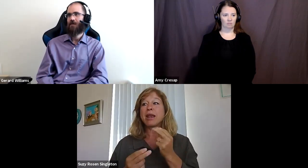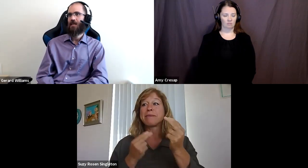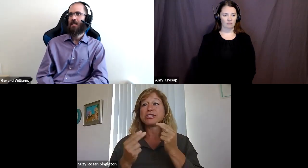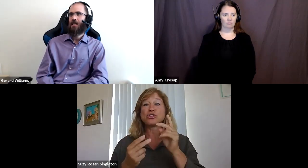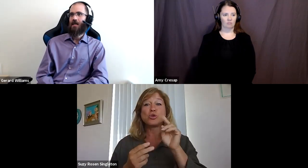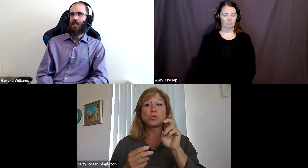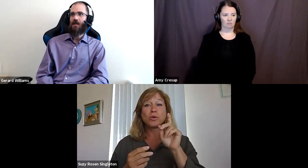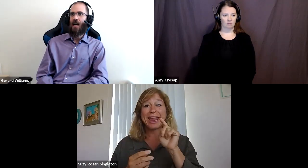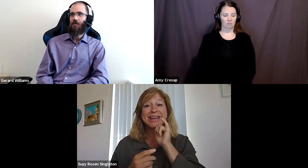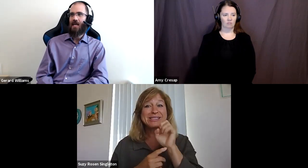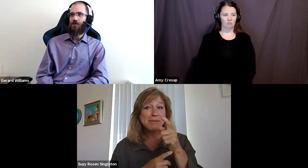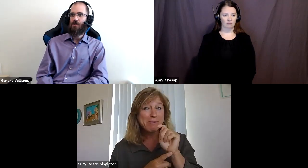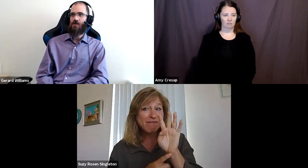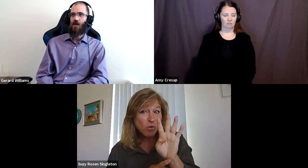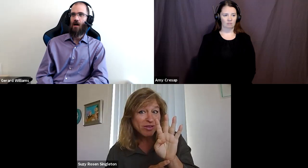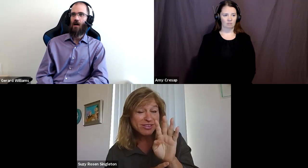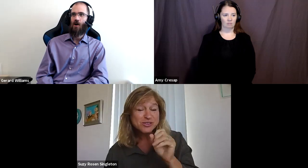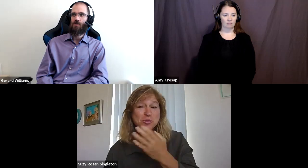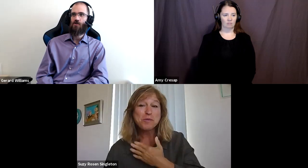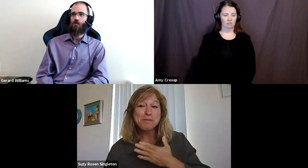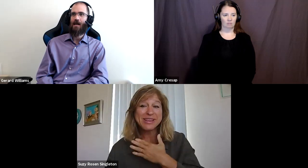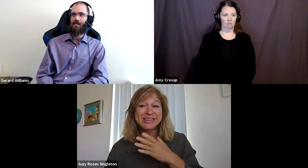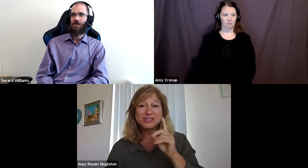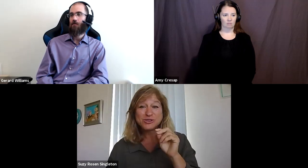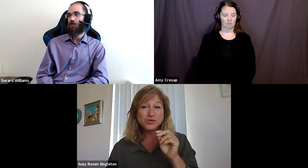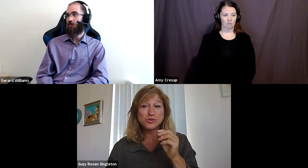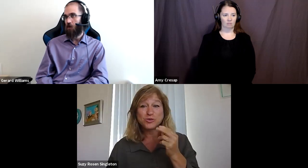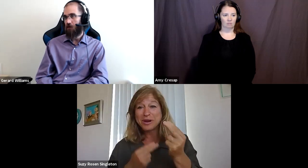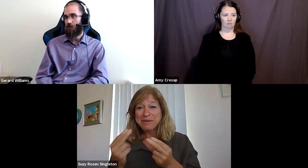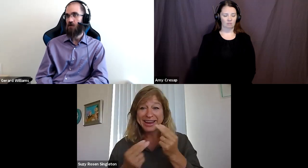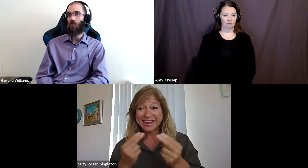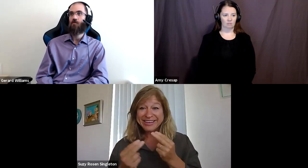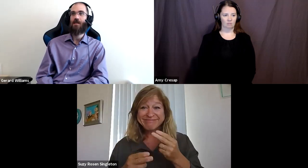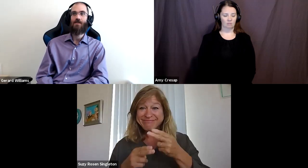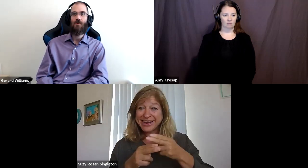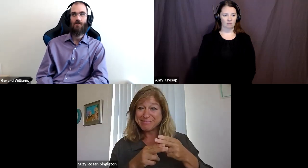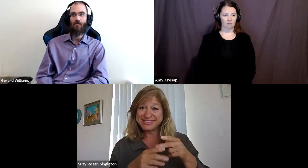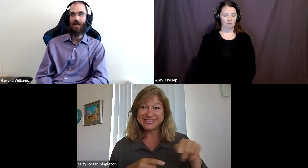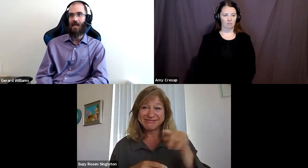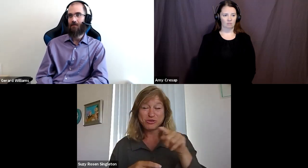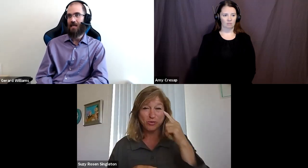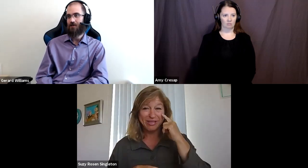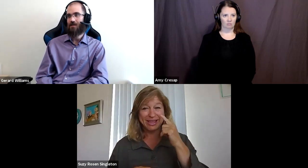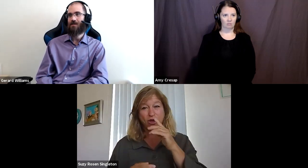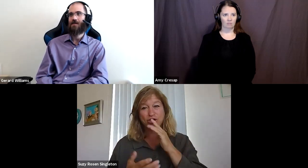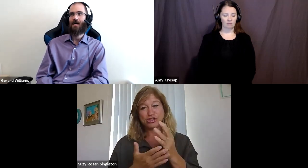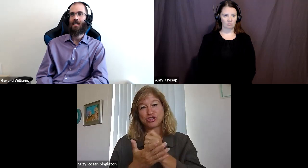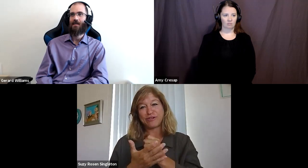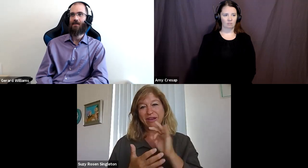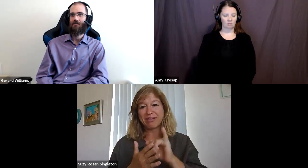The nominations are due by September 4th so please do submit nominations if there are